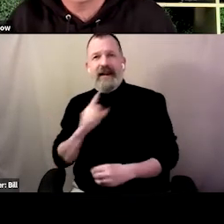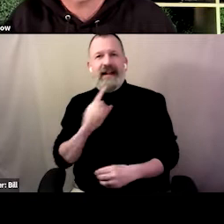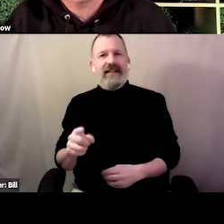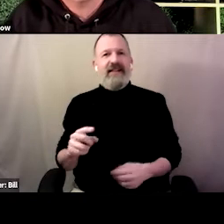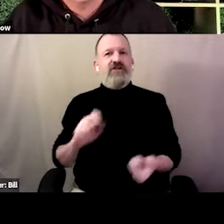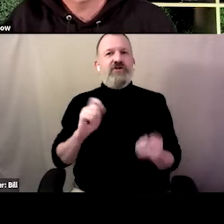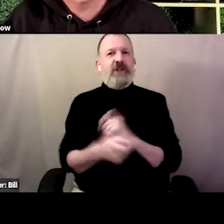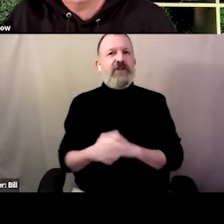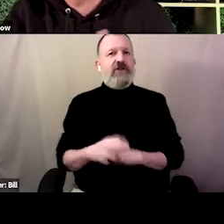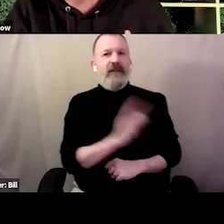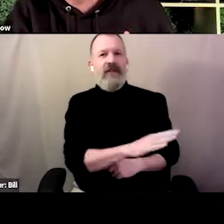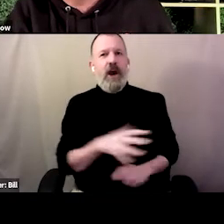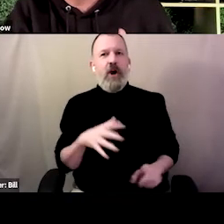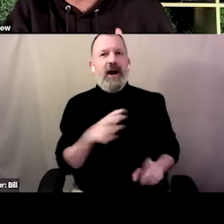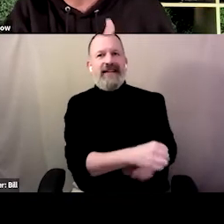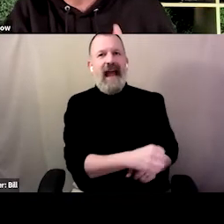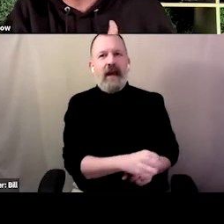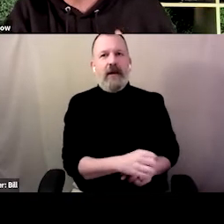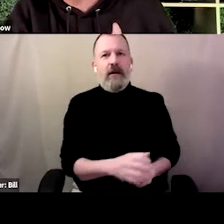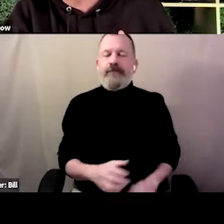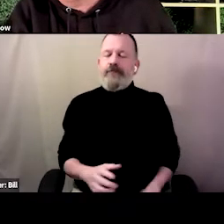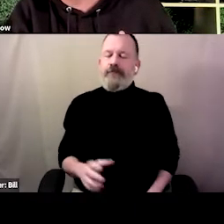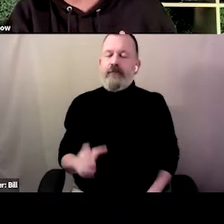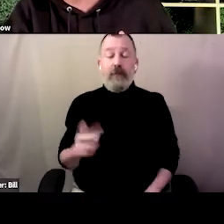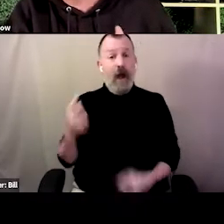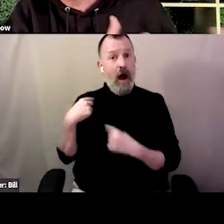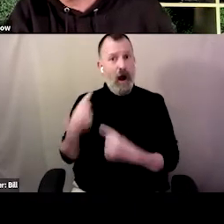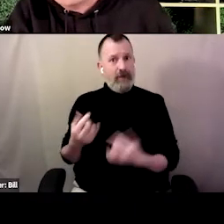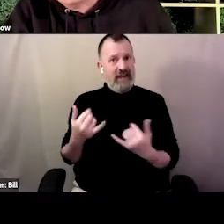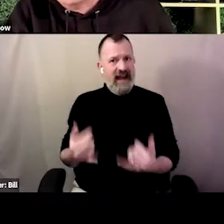CalebBarlow: You know, up to this point. It was really mostly about stealing data.